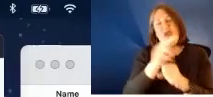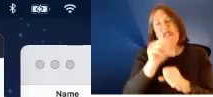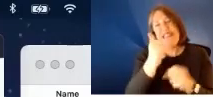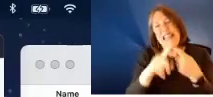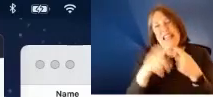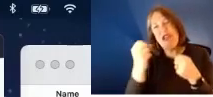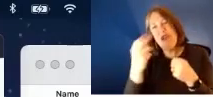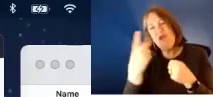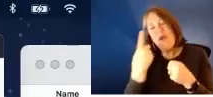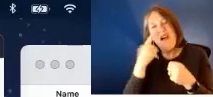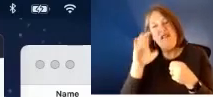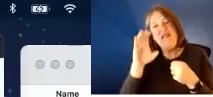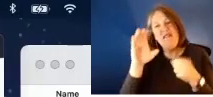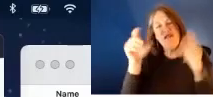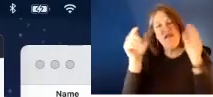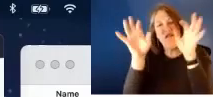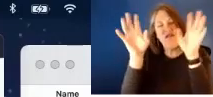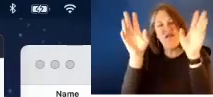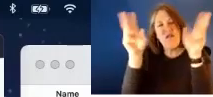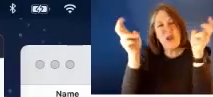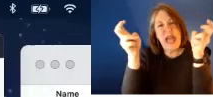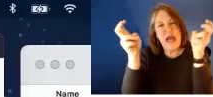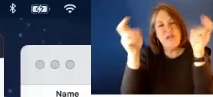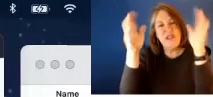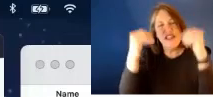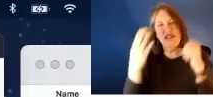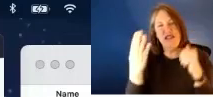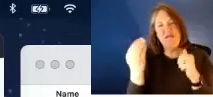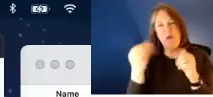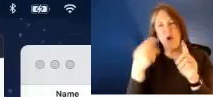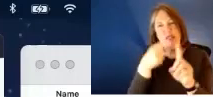for captions. 06:58:32 14-point is the standard size. It